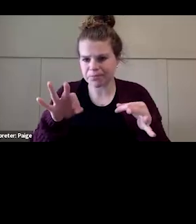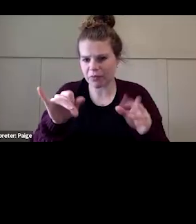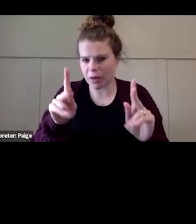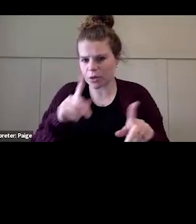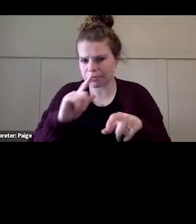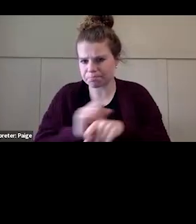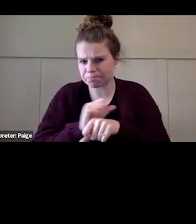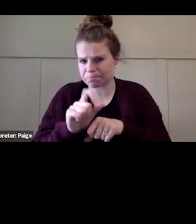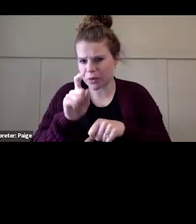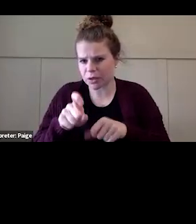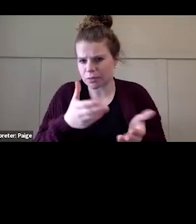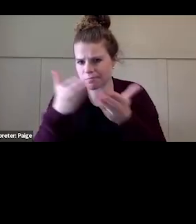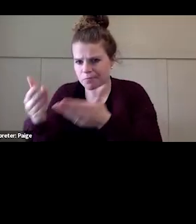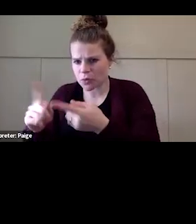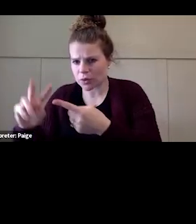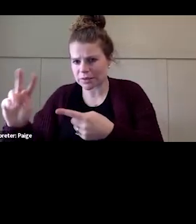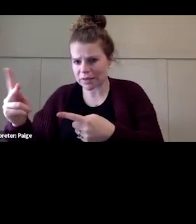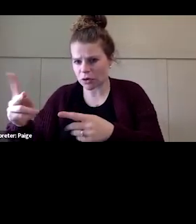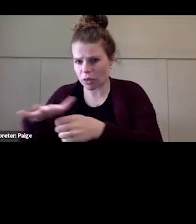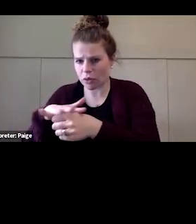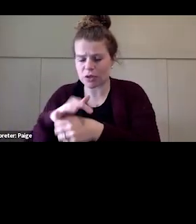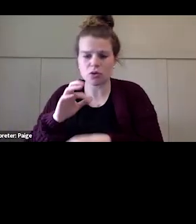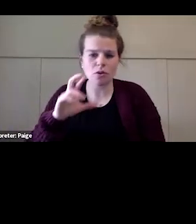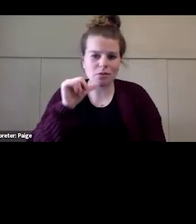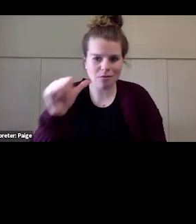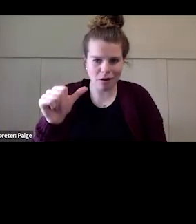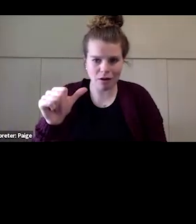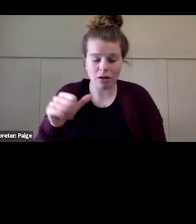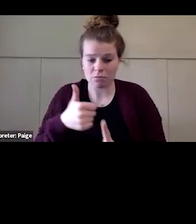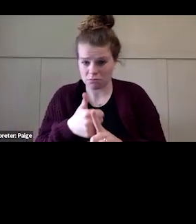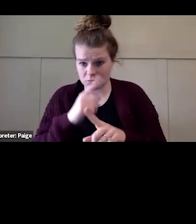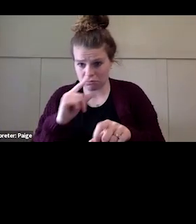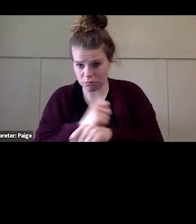need to be transported to a secondary location because they're a danger to themselves or others,